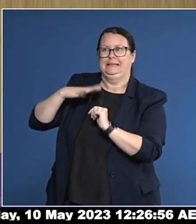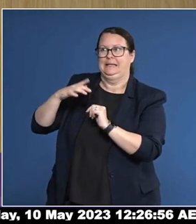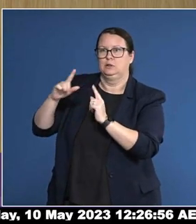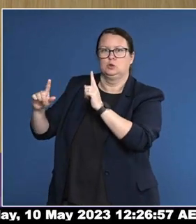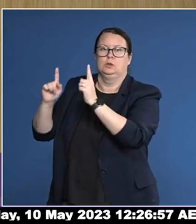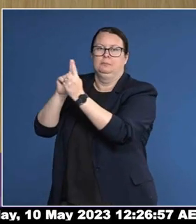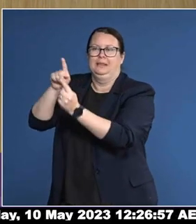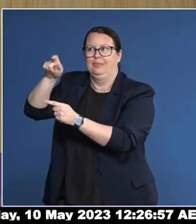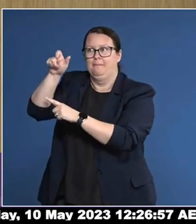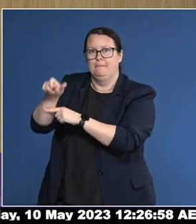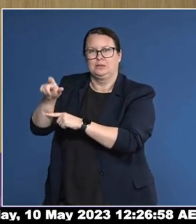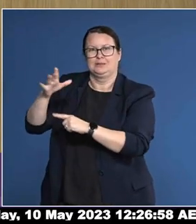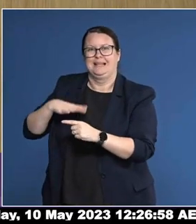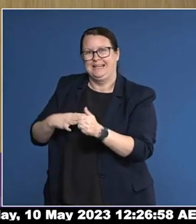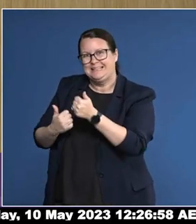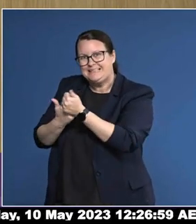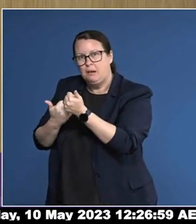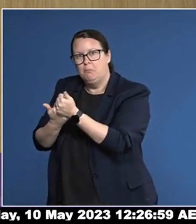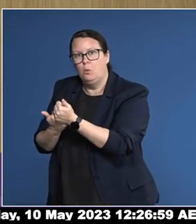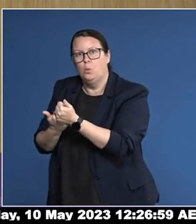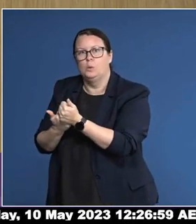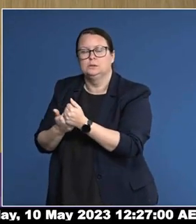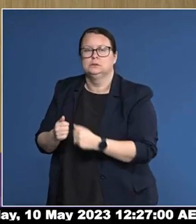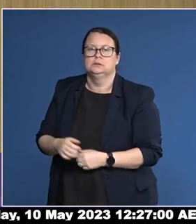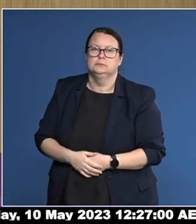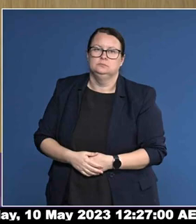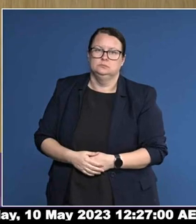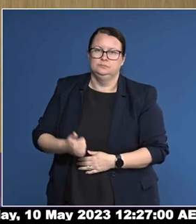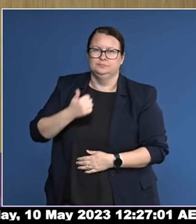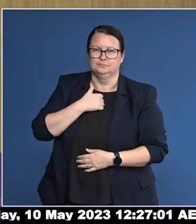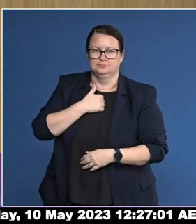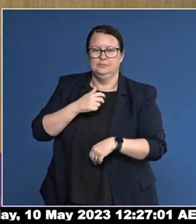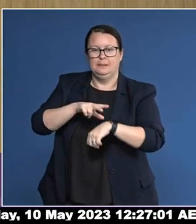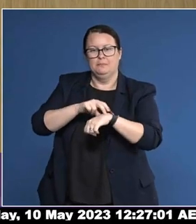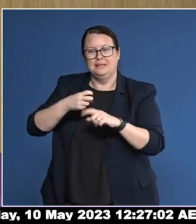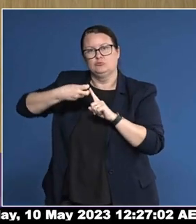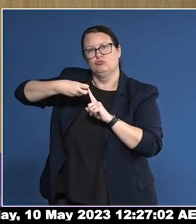request support to service providers, that's the Police Referral system which sits - is